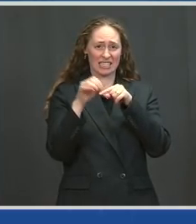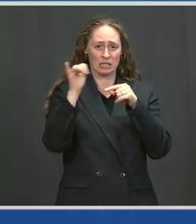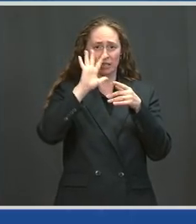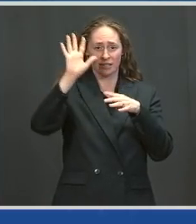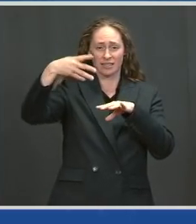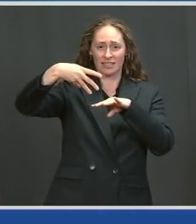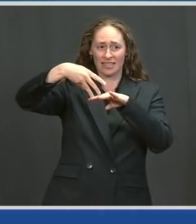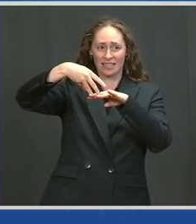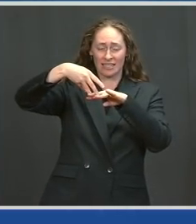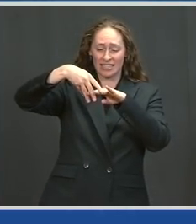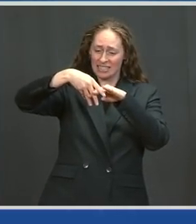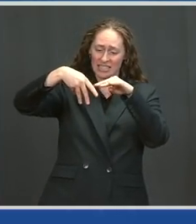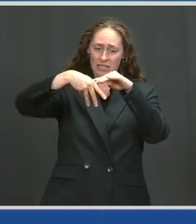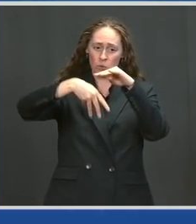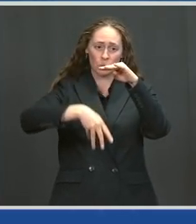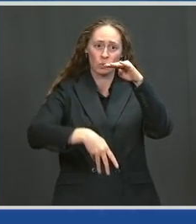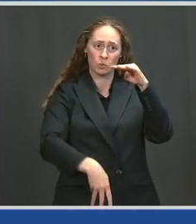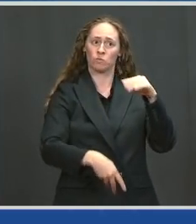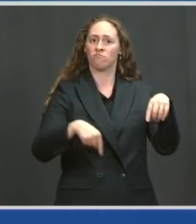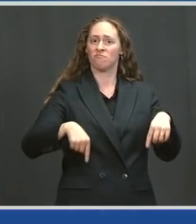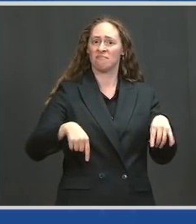and systemically in our laws and our culture.